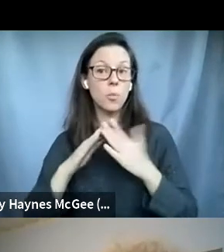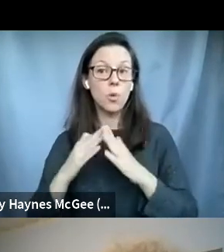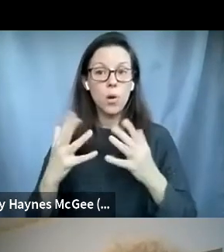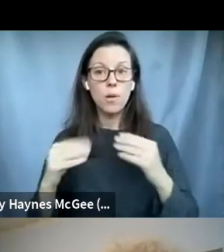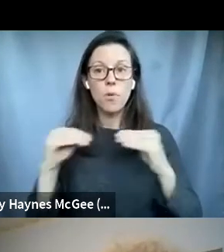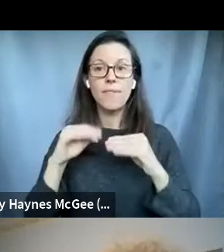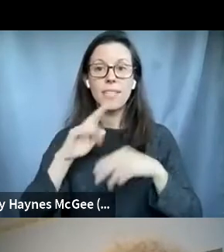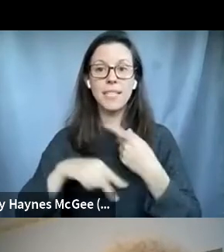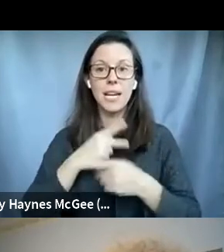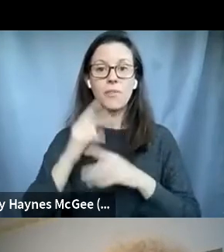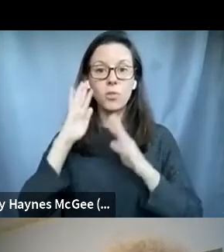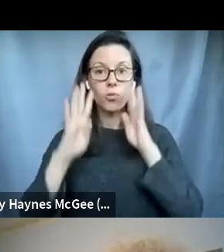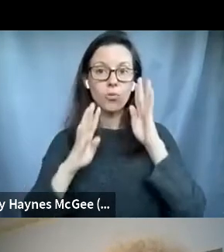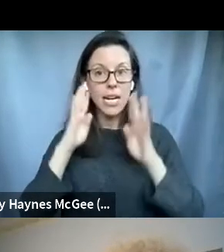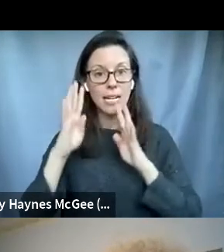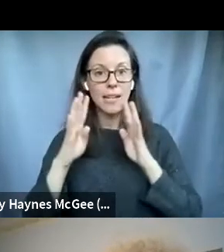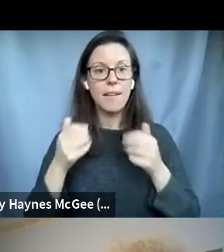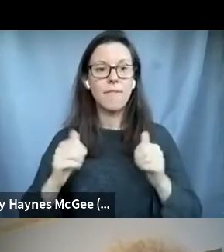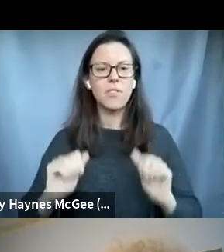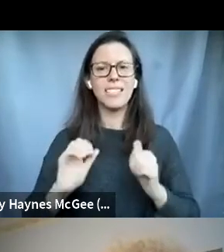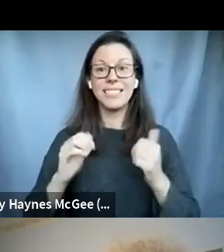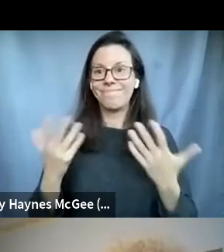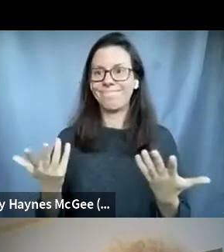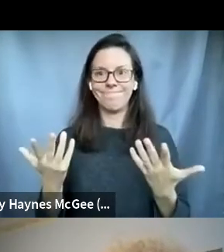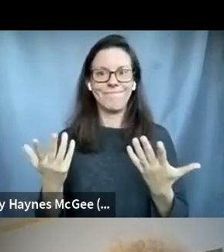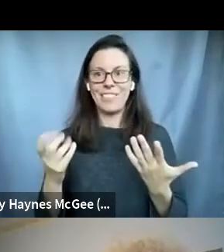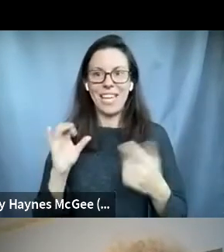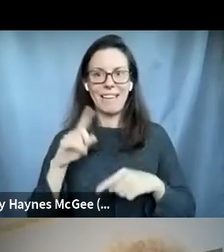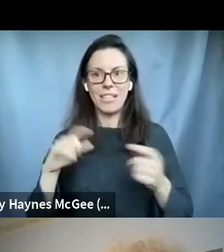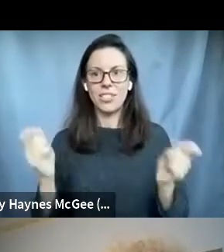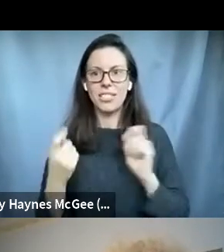how to be flexible with circumstances out of your control and how to successfully fund